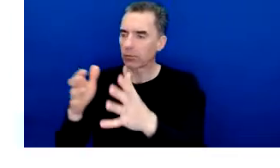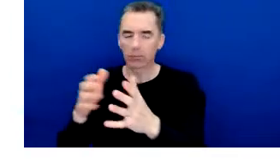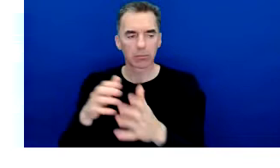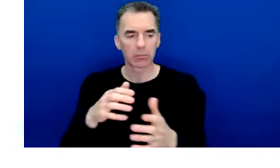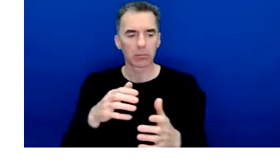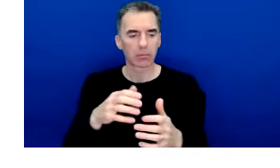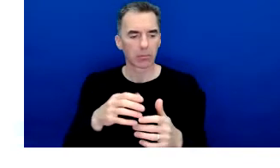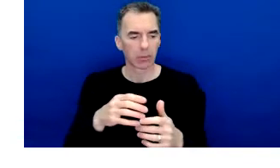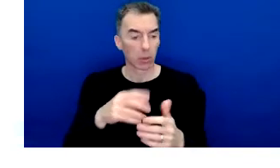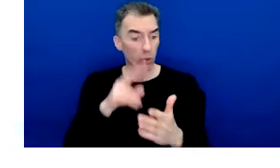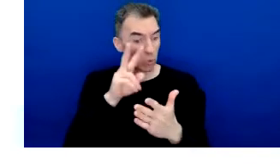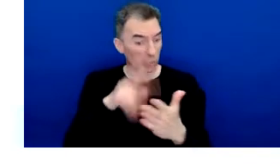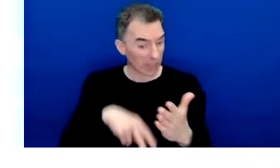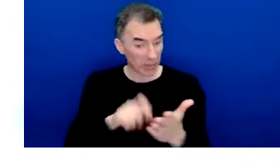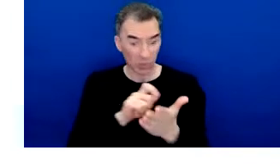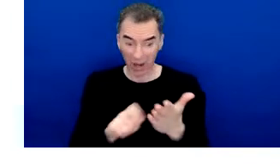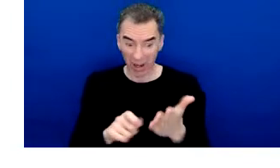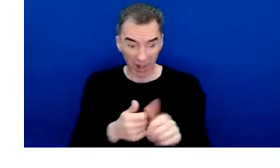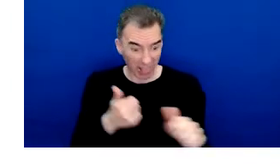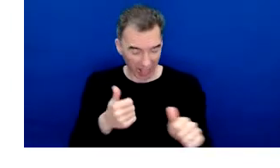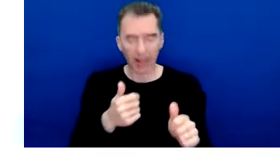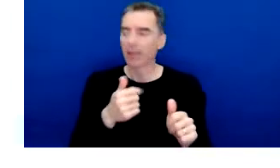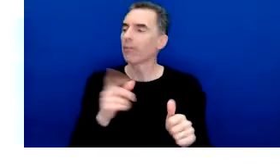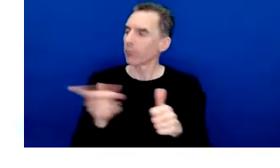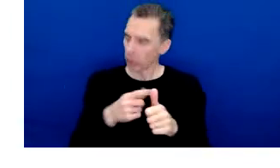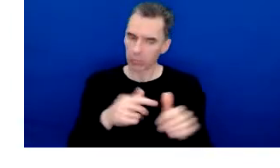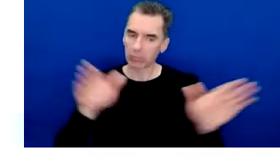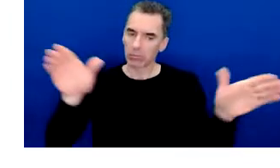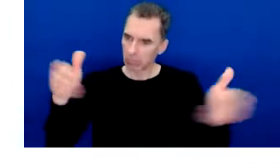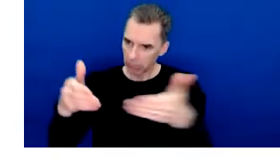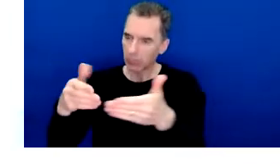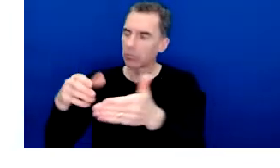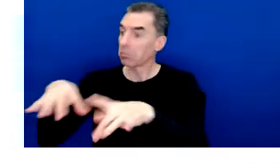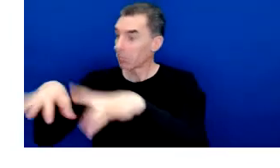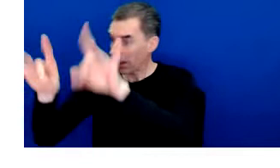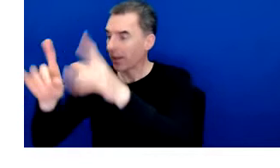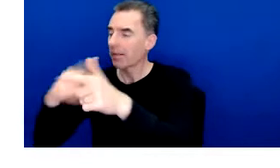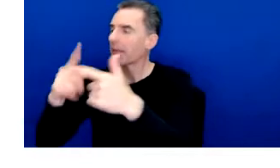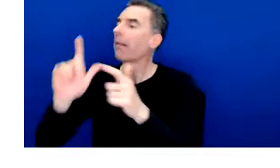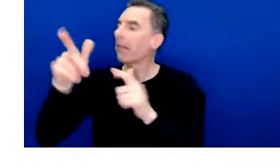Just stuff so that will eventually end up in your class where they can perform well.